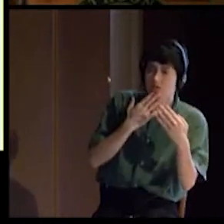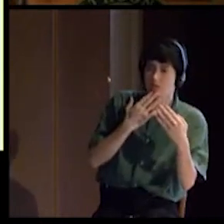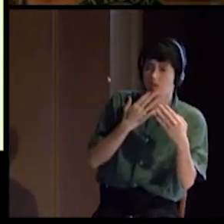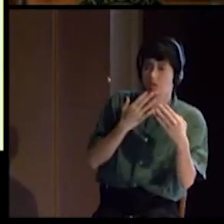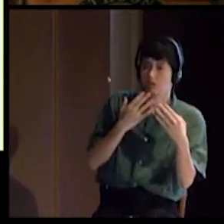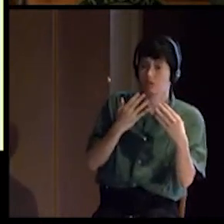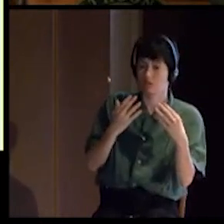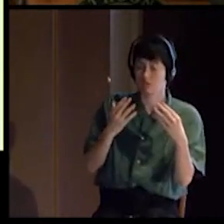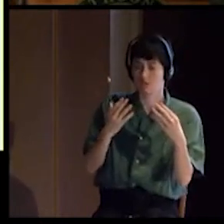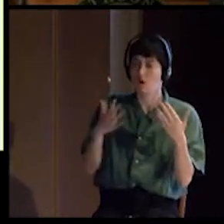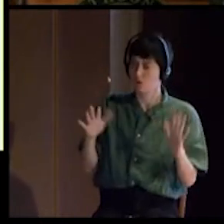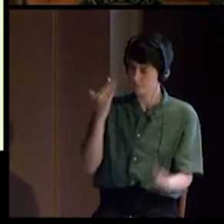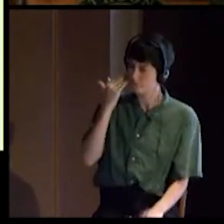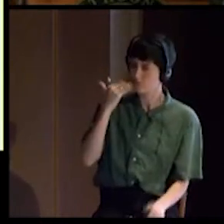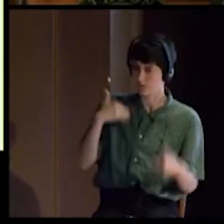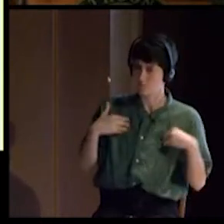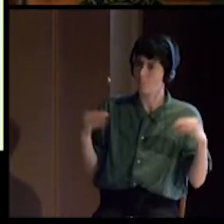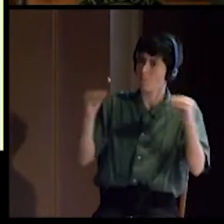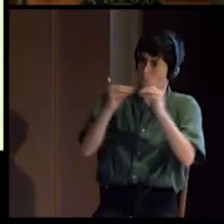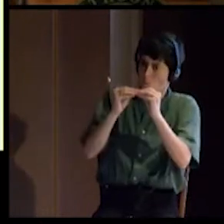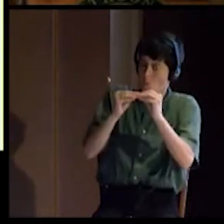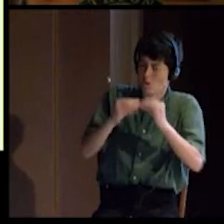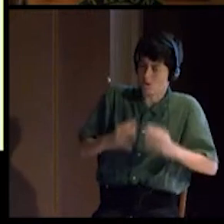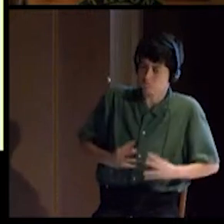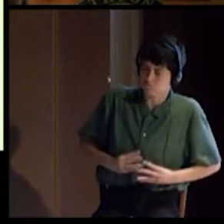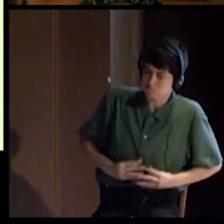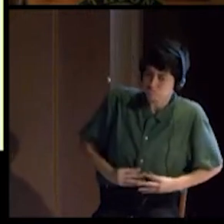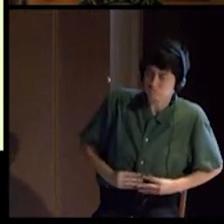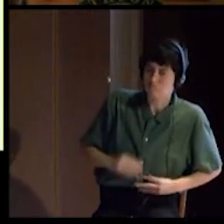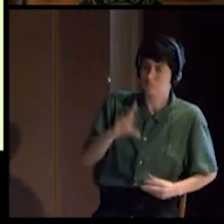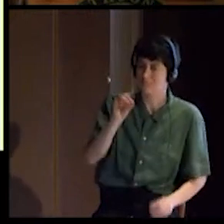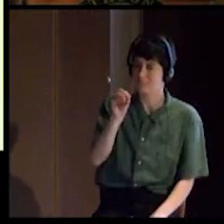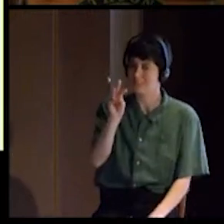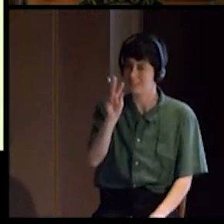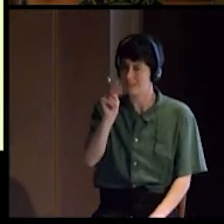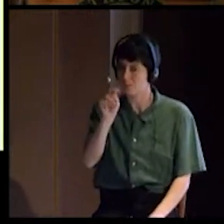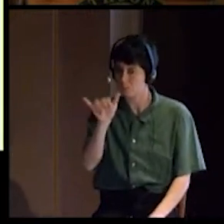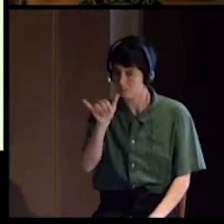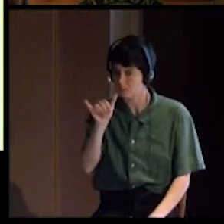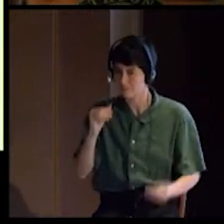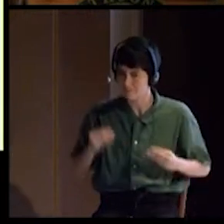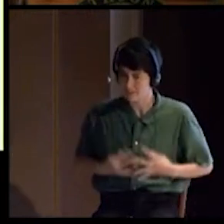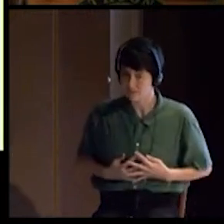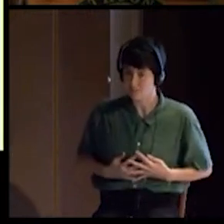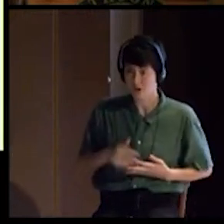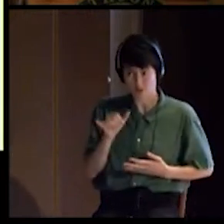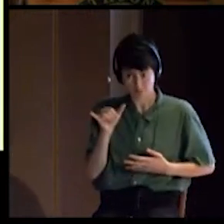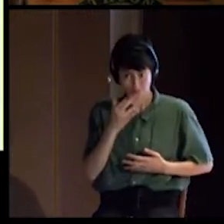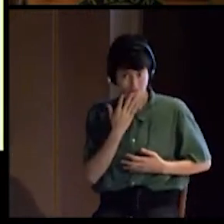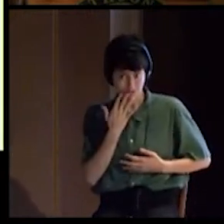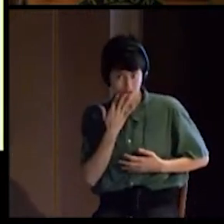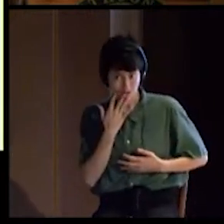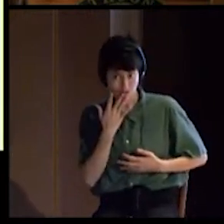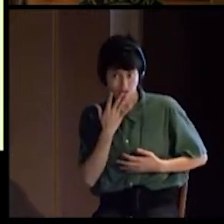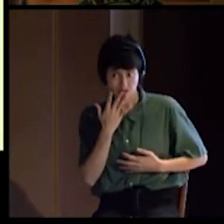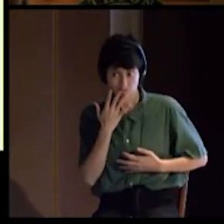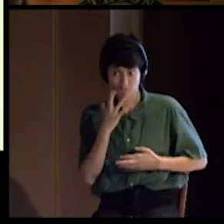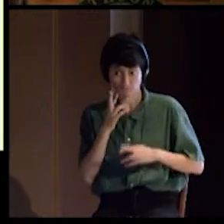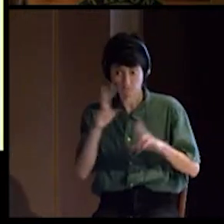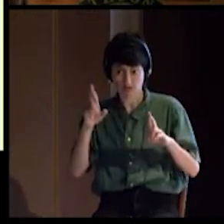Do they actually also have the color to absorb more heat? So for this, we used a subset of the specimens